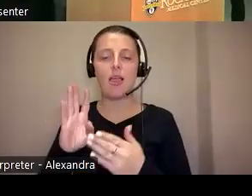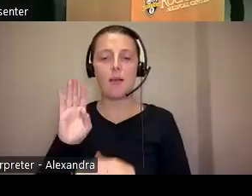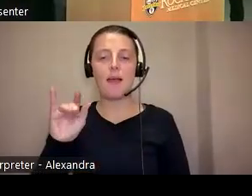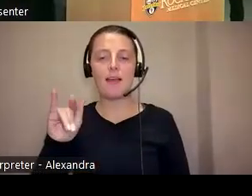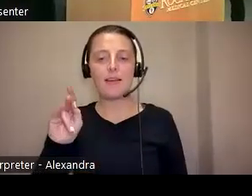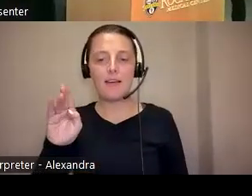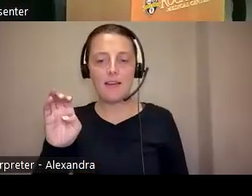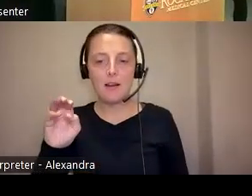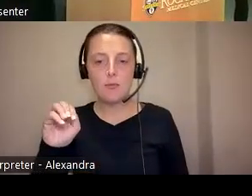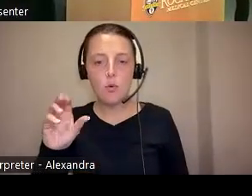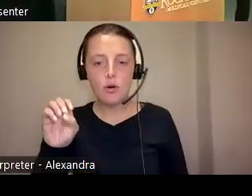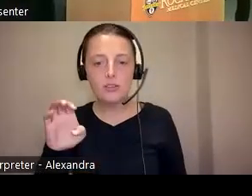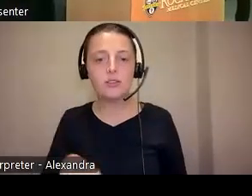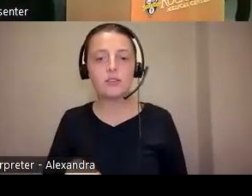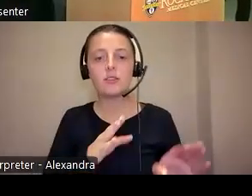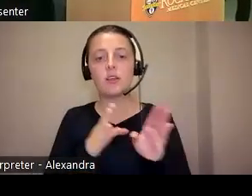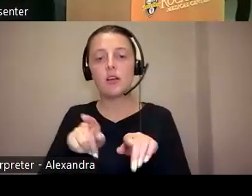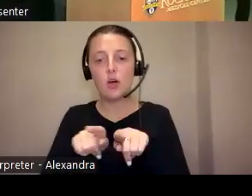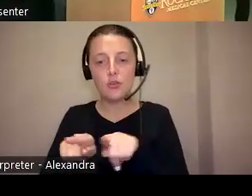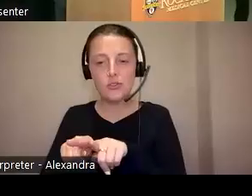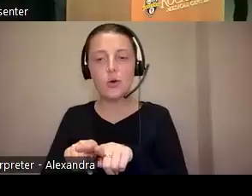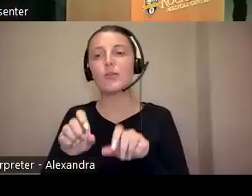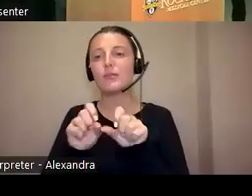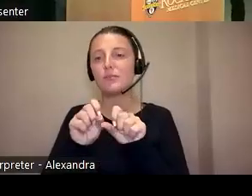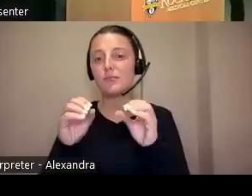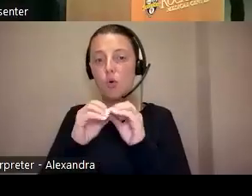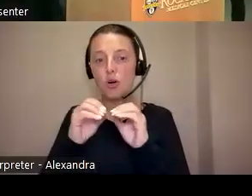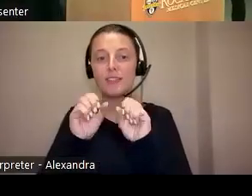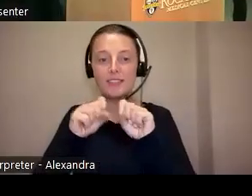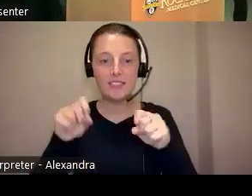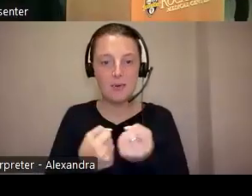buttons to our clinical leaders that says, "What would DPAC say?" So clinical leaders,